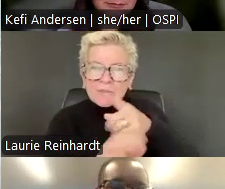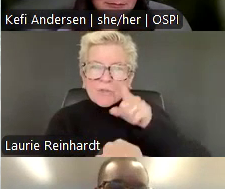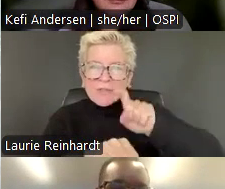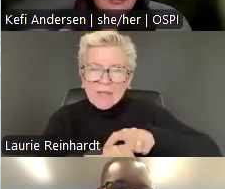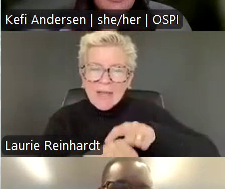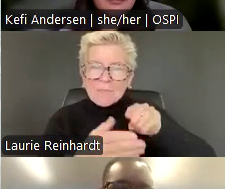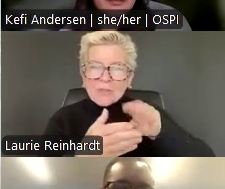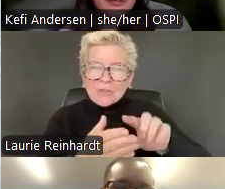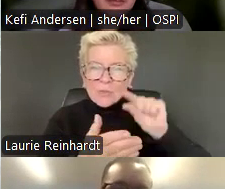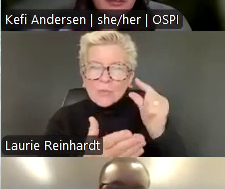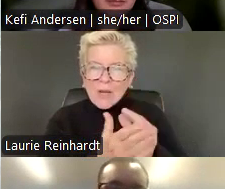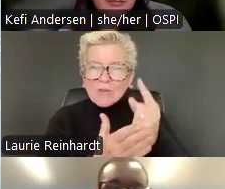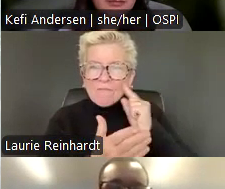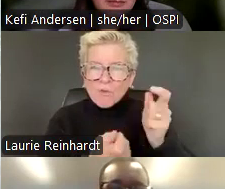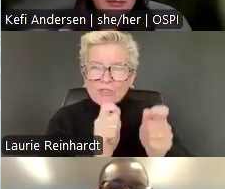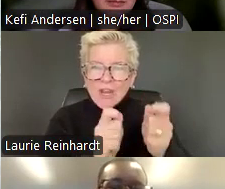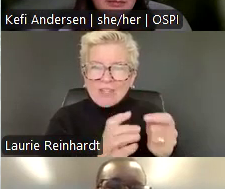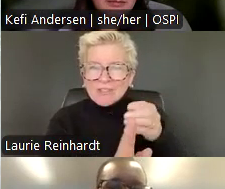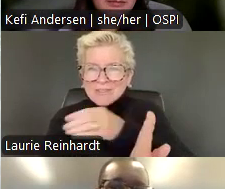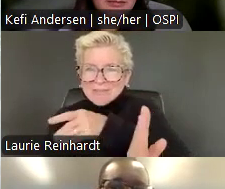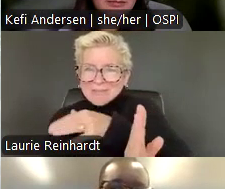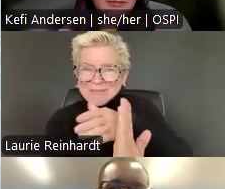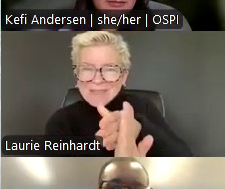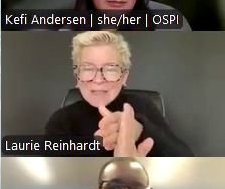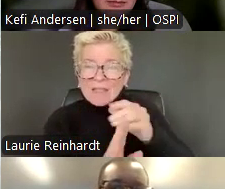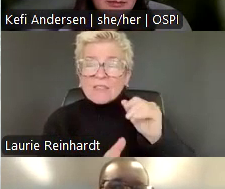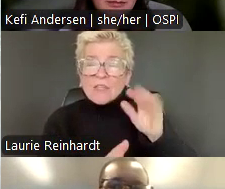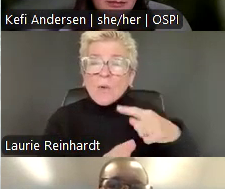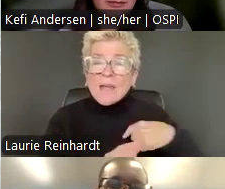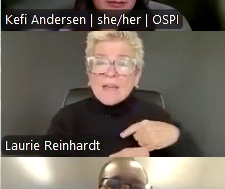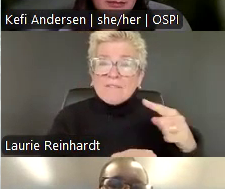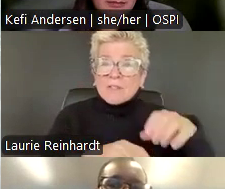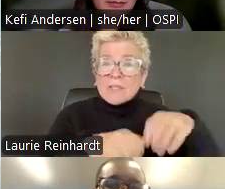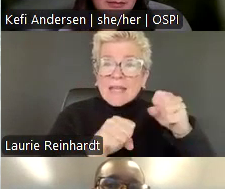student is taking an agriculture course that has an English equivalency and upon